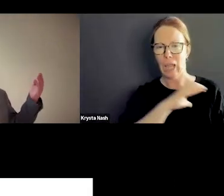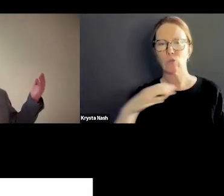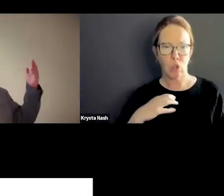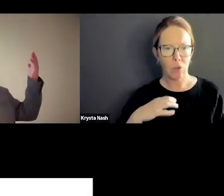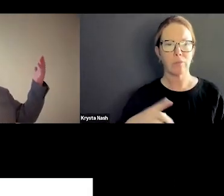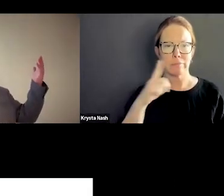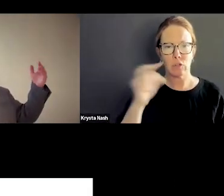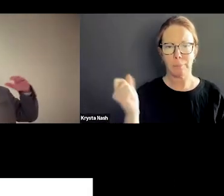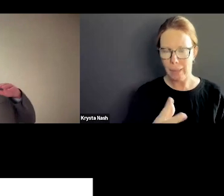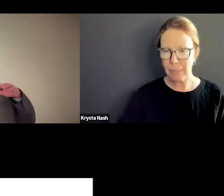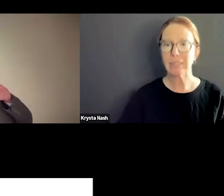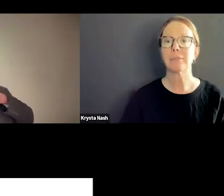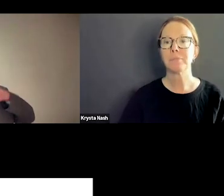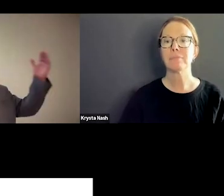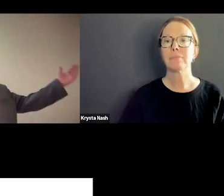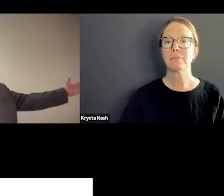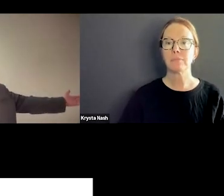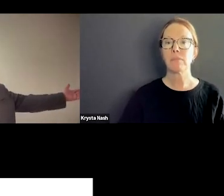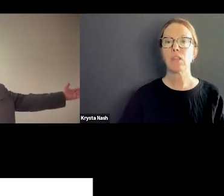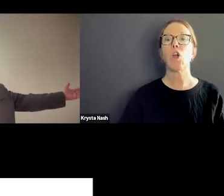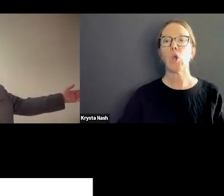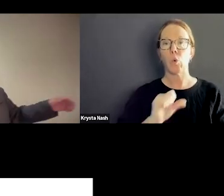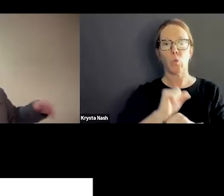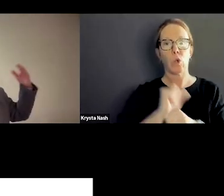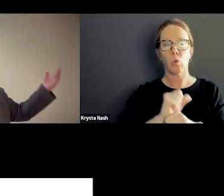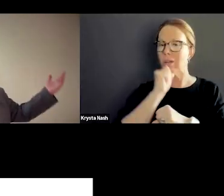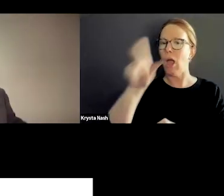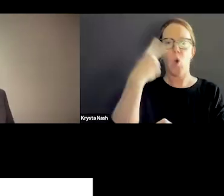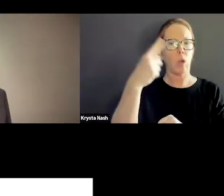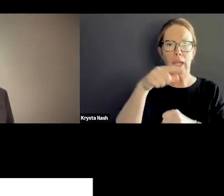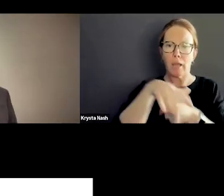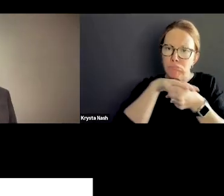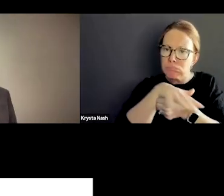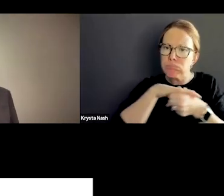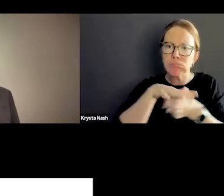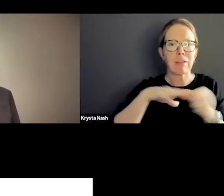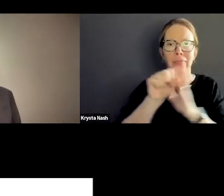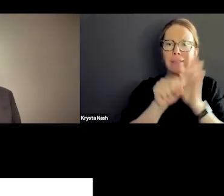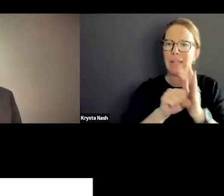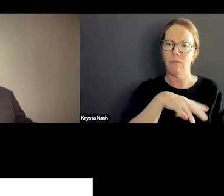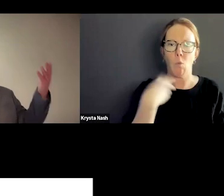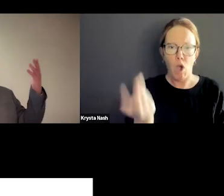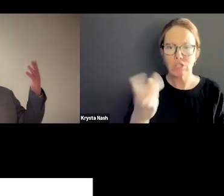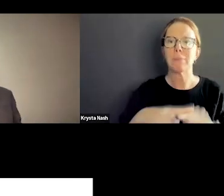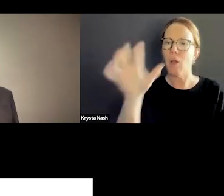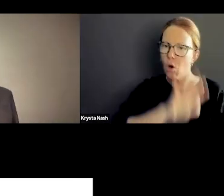And we are also, we work beyond the state of Washington. So if we can help others and, throughout the country, we're happy to do so.